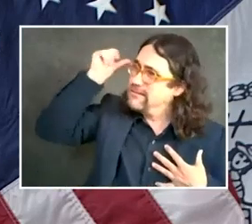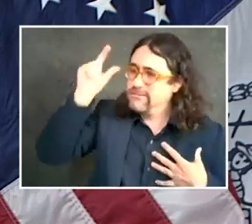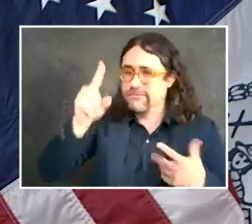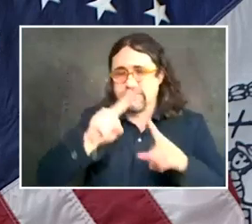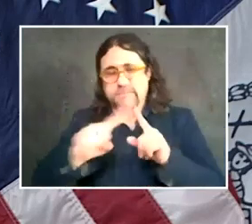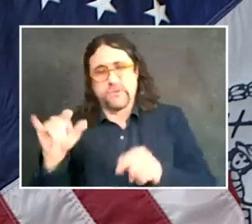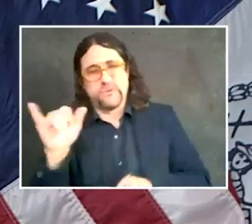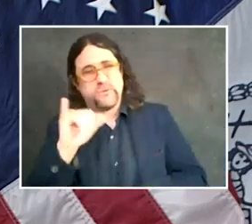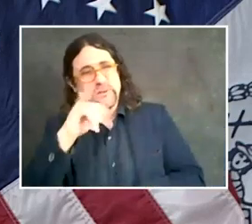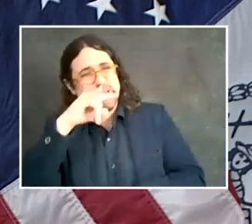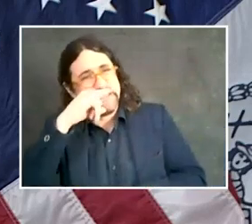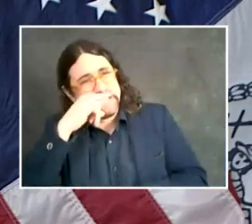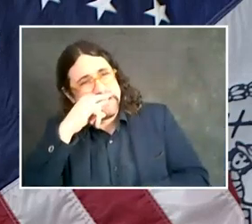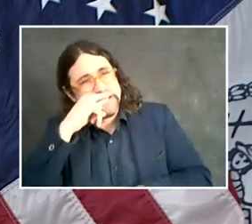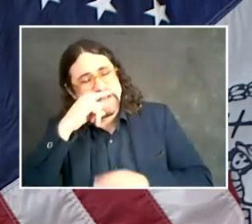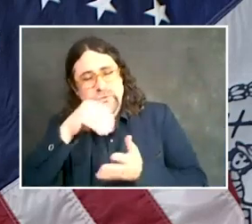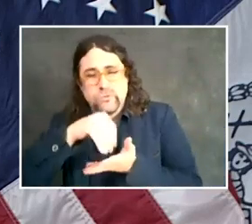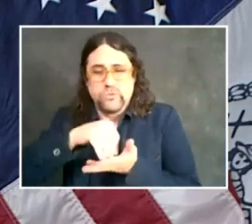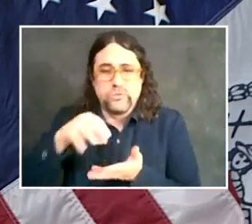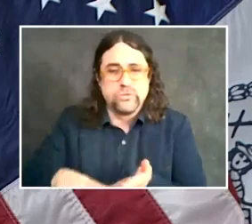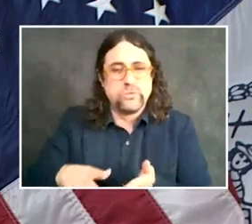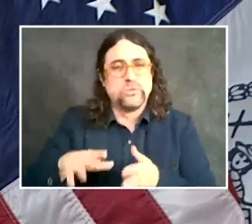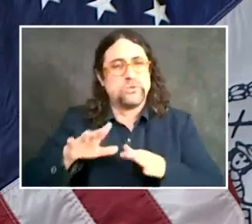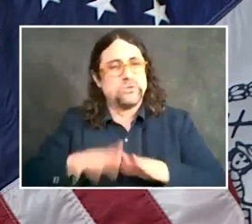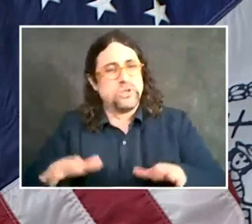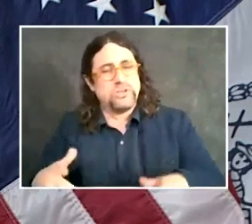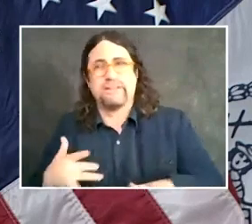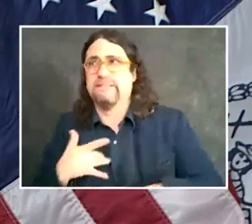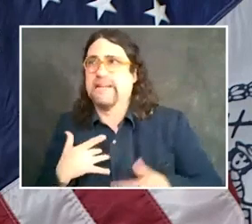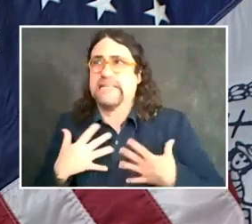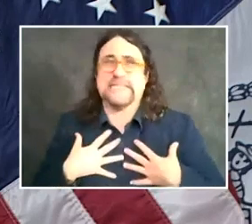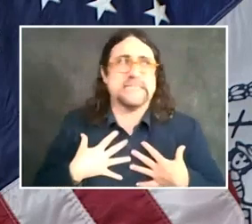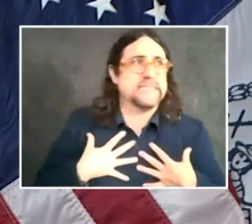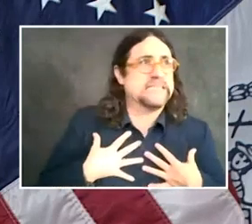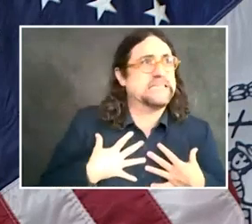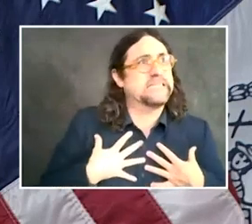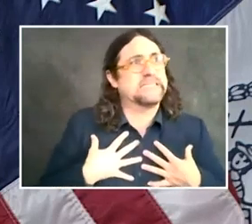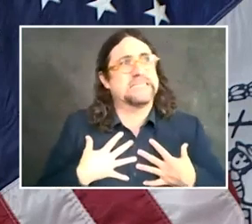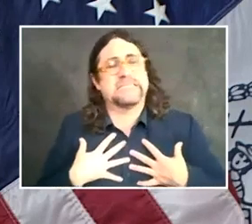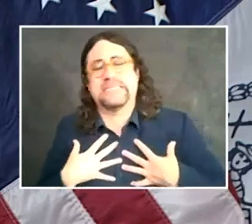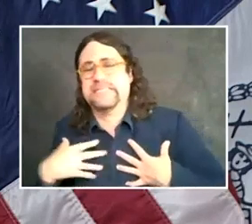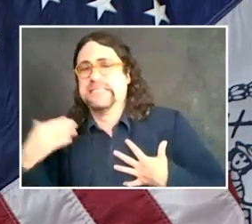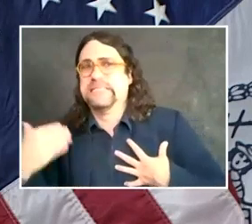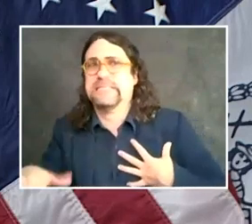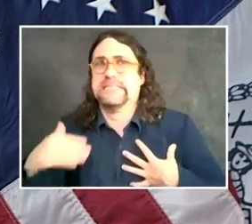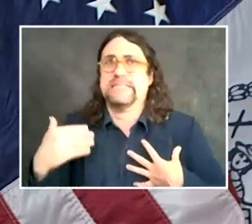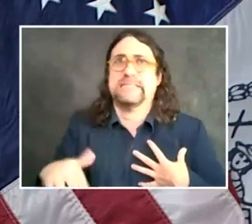THROUGH, MAKE SURE THAT THERE IS HELP FOR HEM, I WANT TO